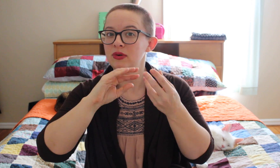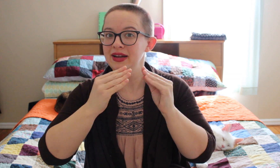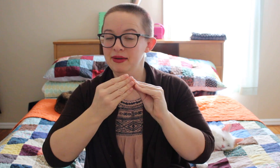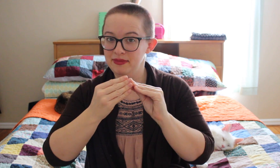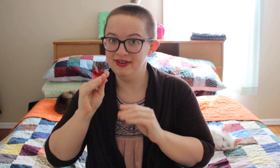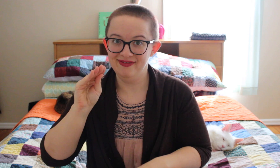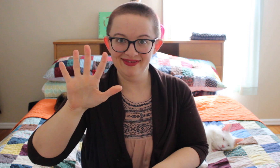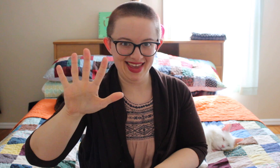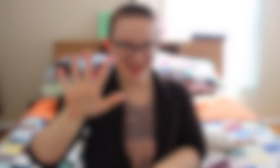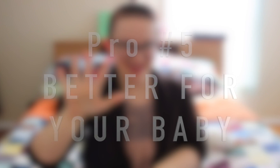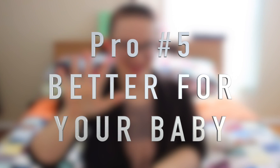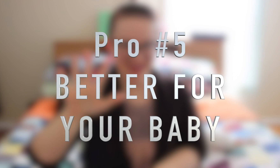Pro number five....